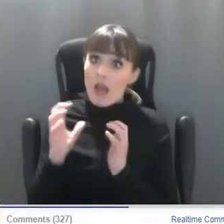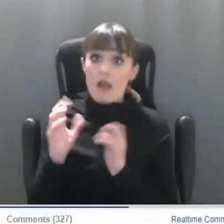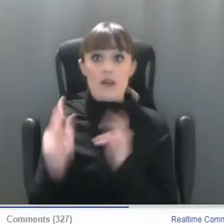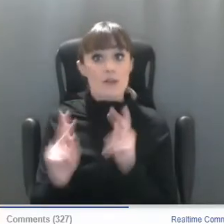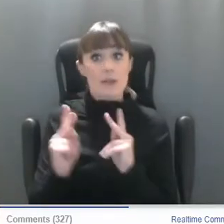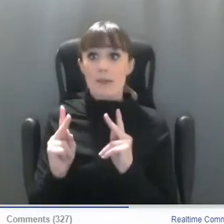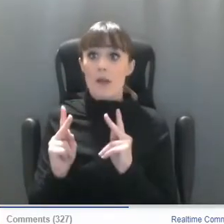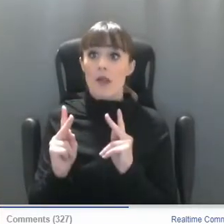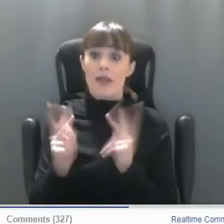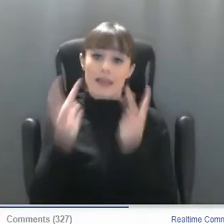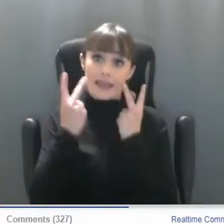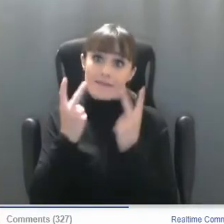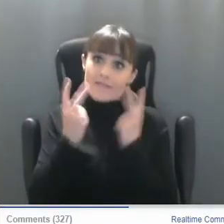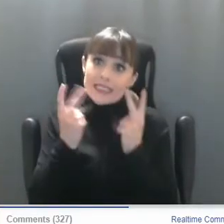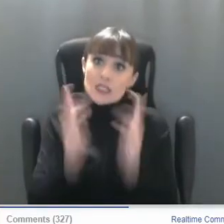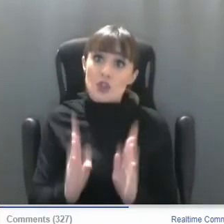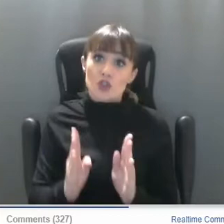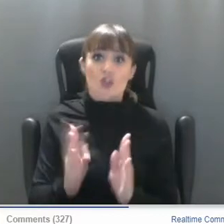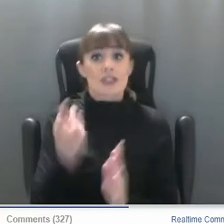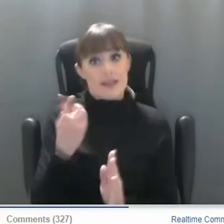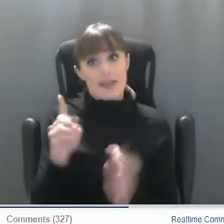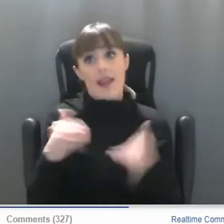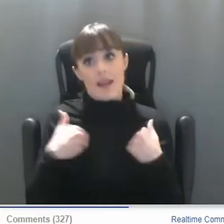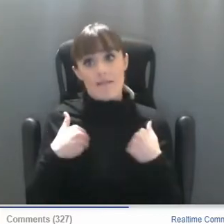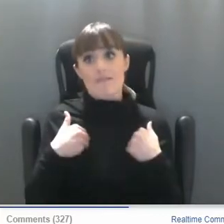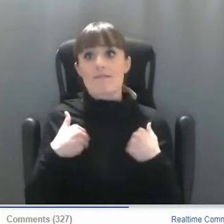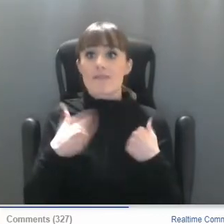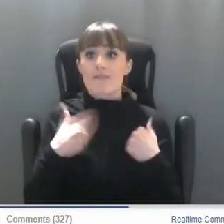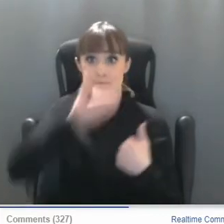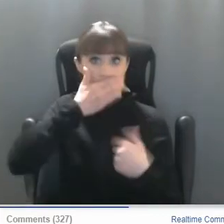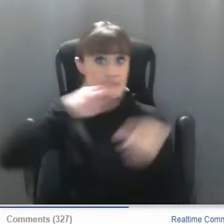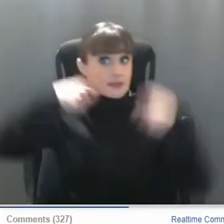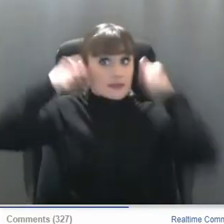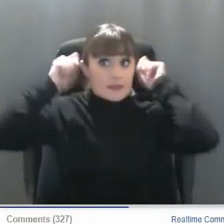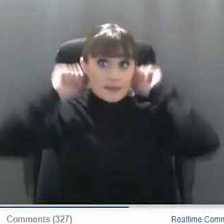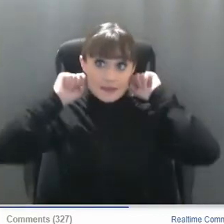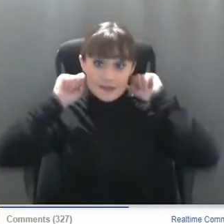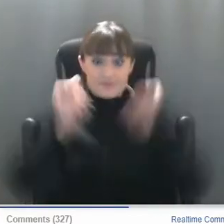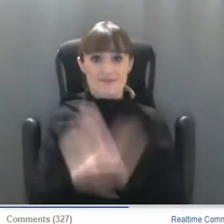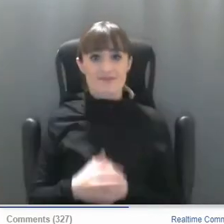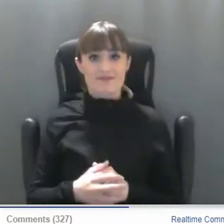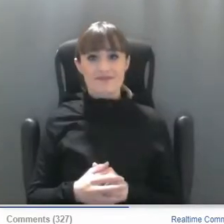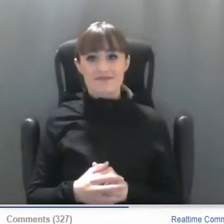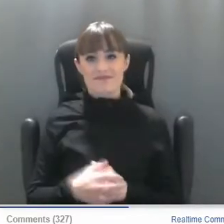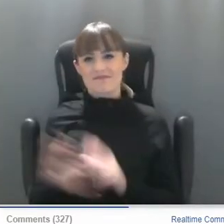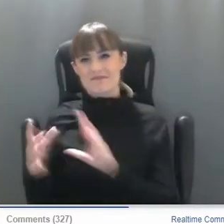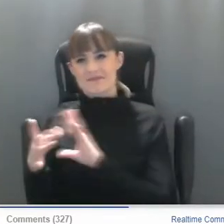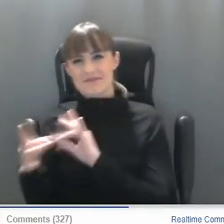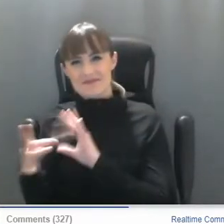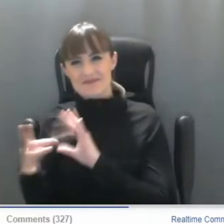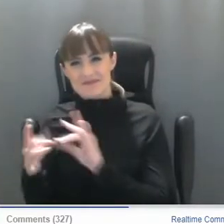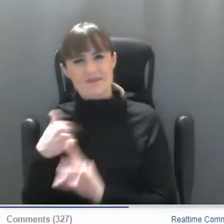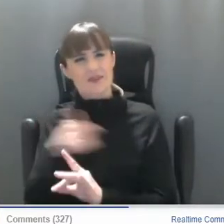"We were so excited you reopened yesterday that we brought the whole family." Oh good! Matt, thank you so much for coming